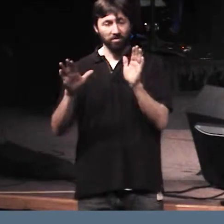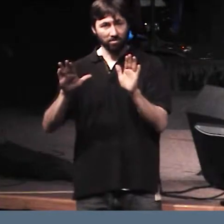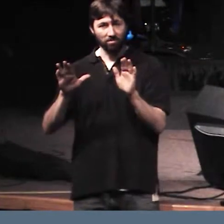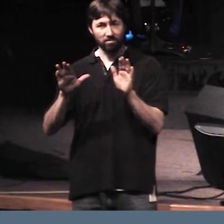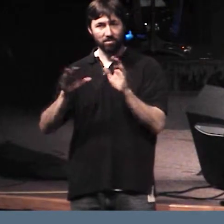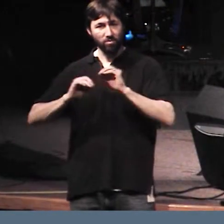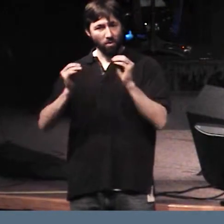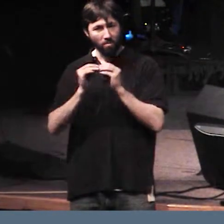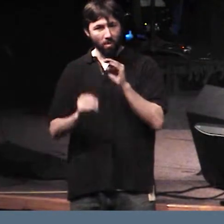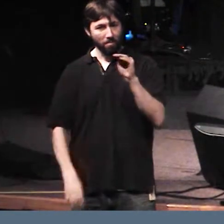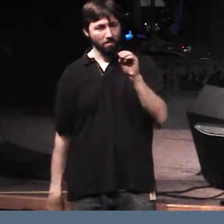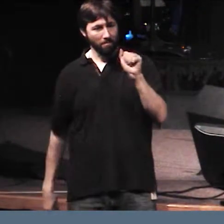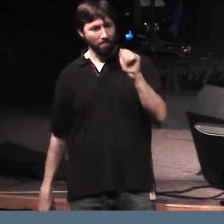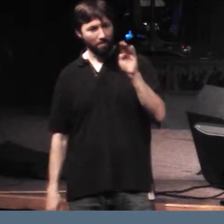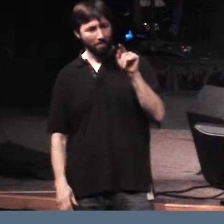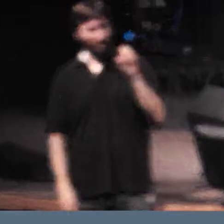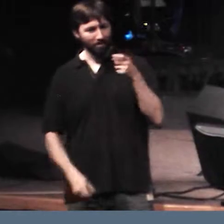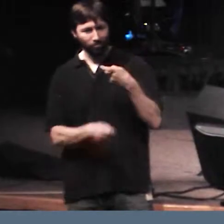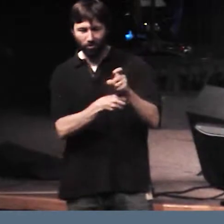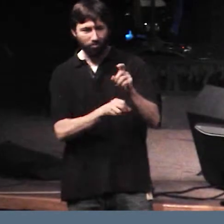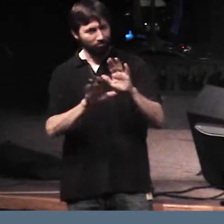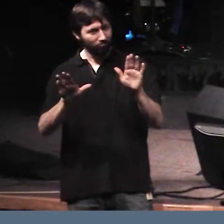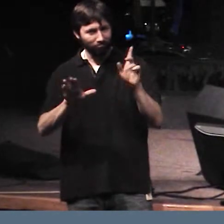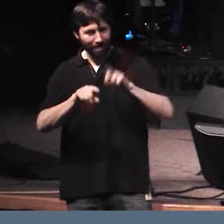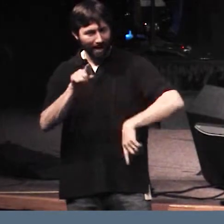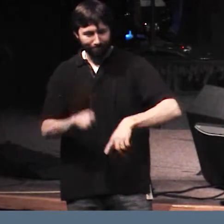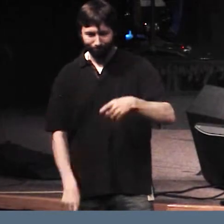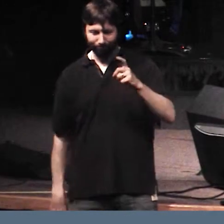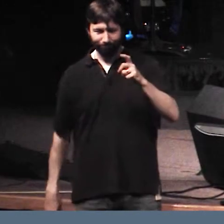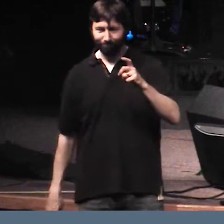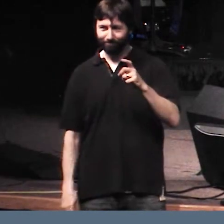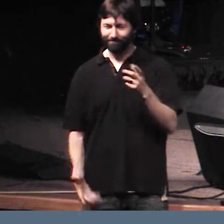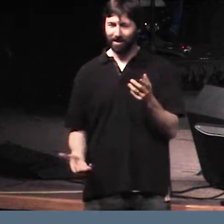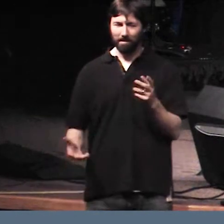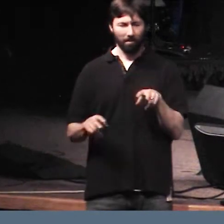no more more Moabite jokes and so they can't tell any more jokes and that day